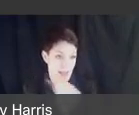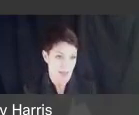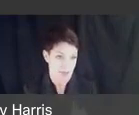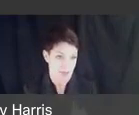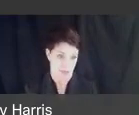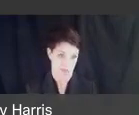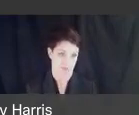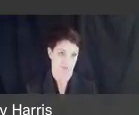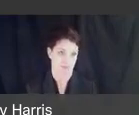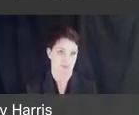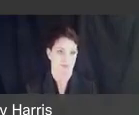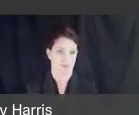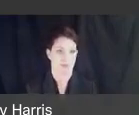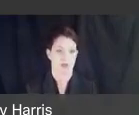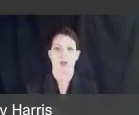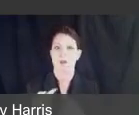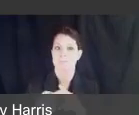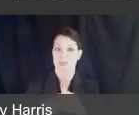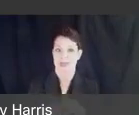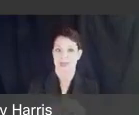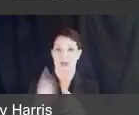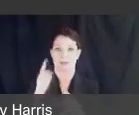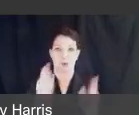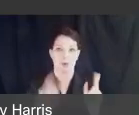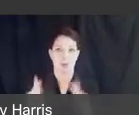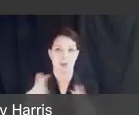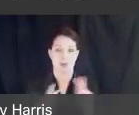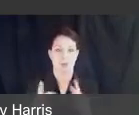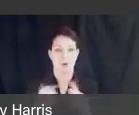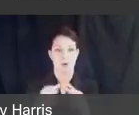[Reporter] Okay so beginning for people who are going to start pre-registering